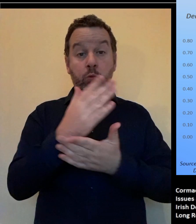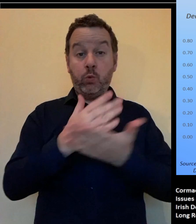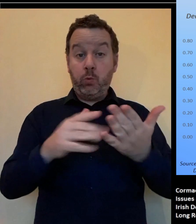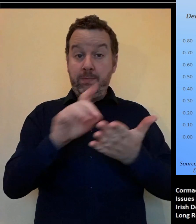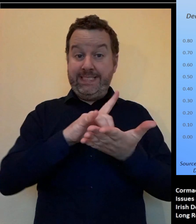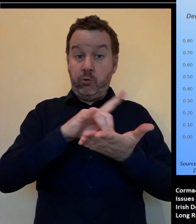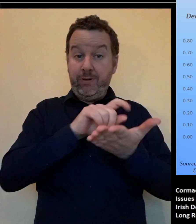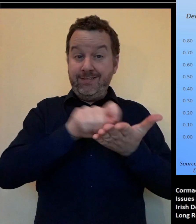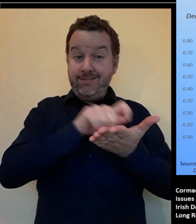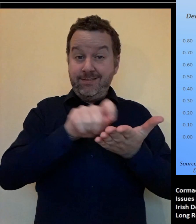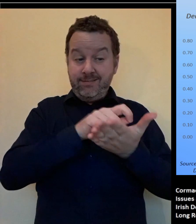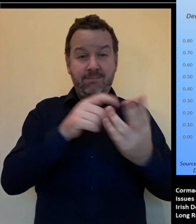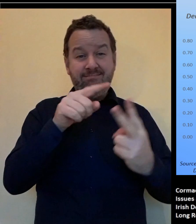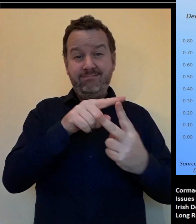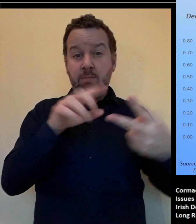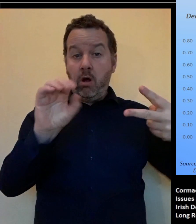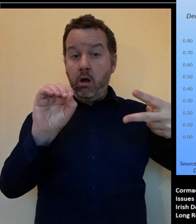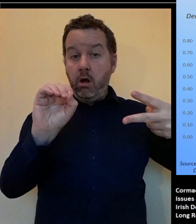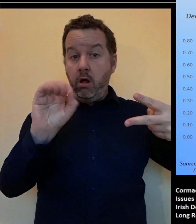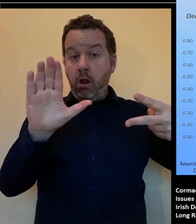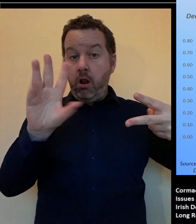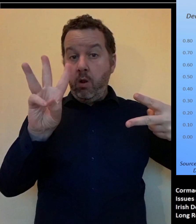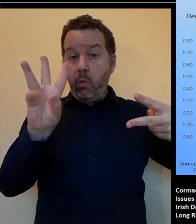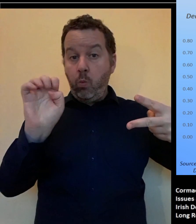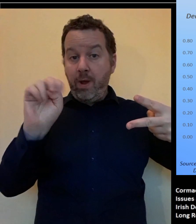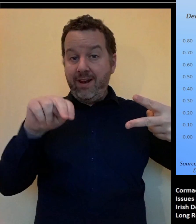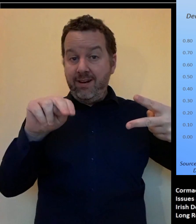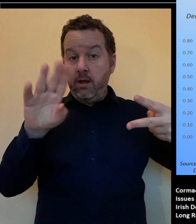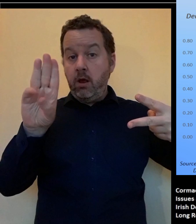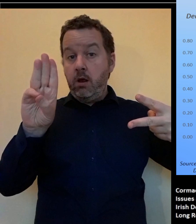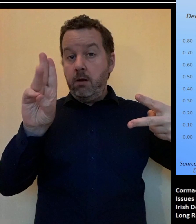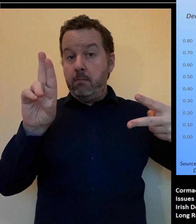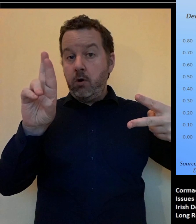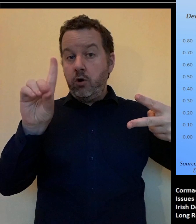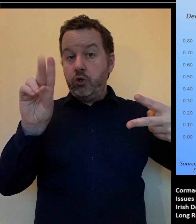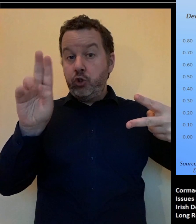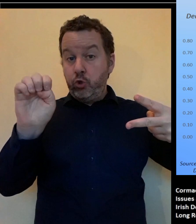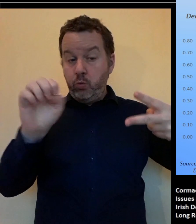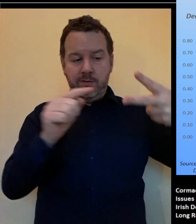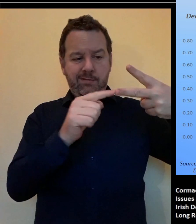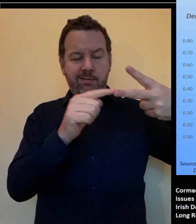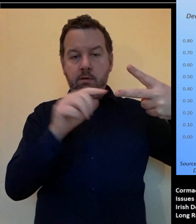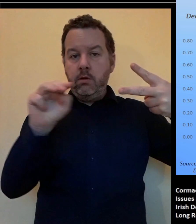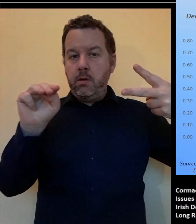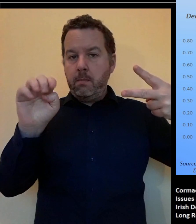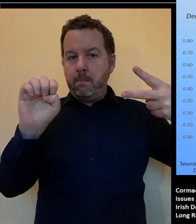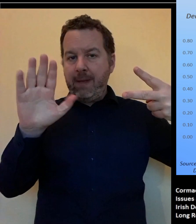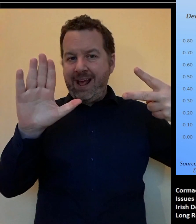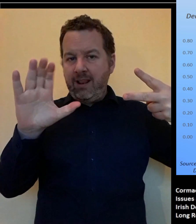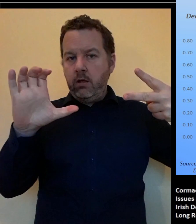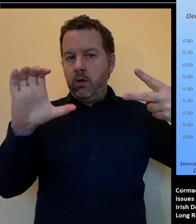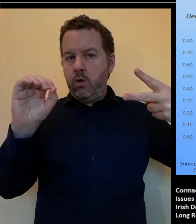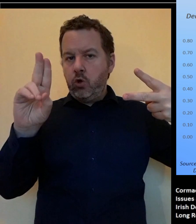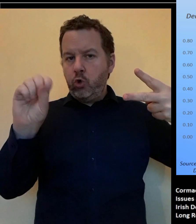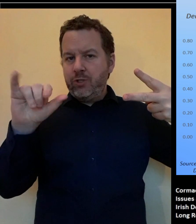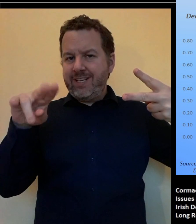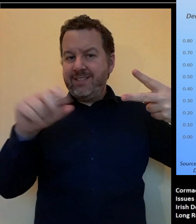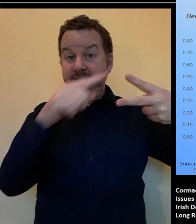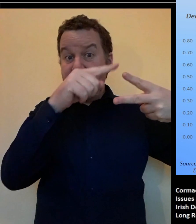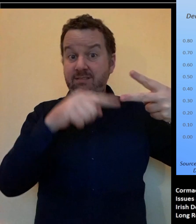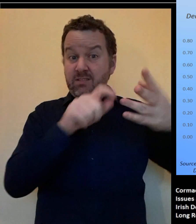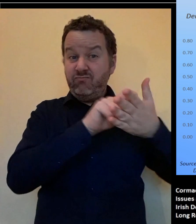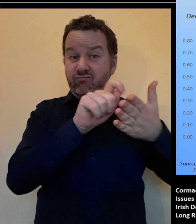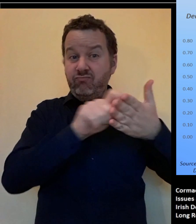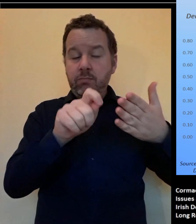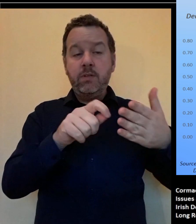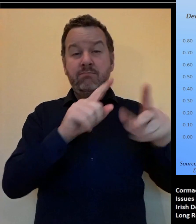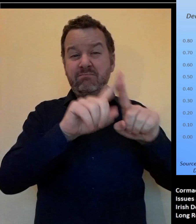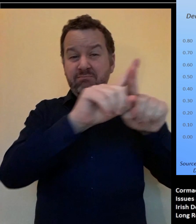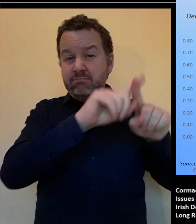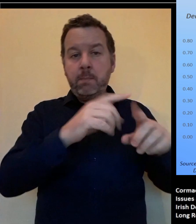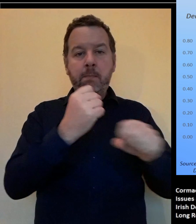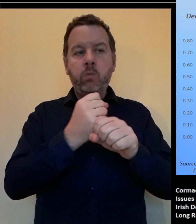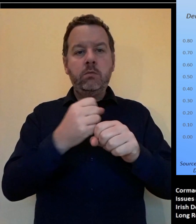The work of historians such as all Olwen Purdue and Mel Cousins, among others,